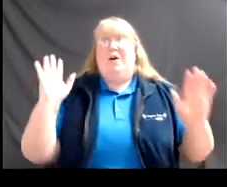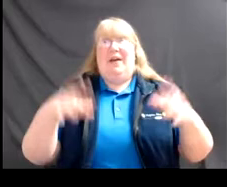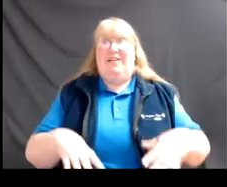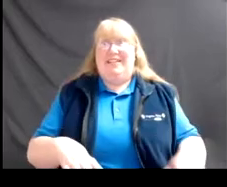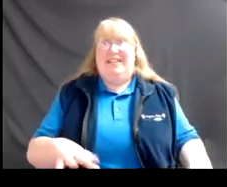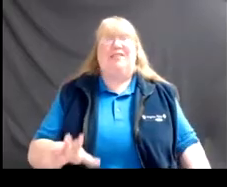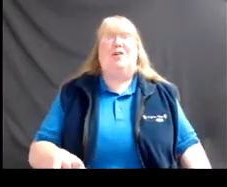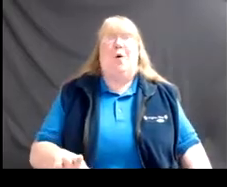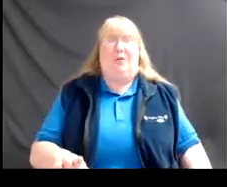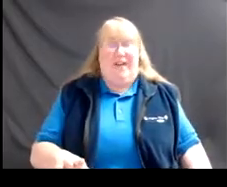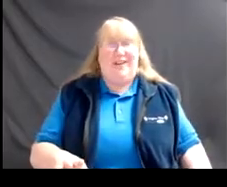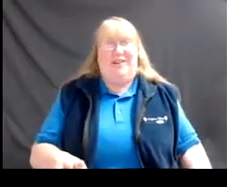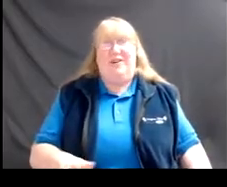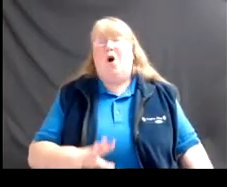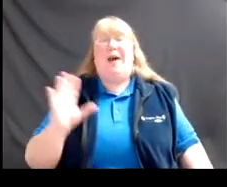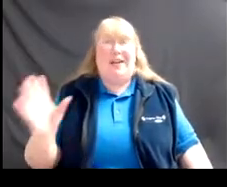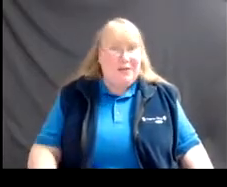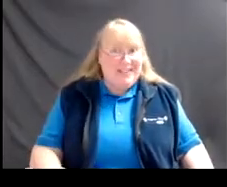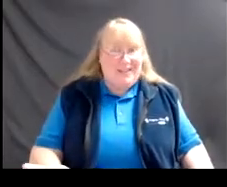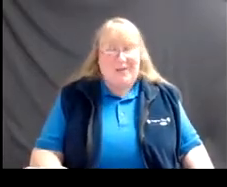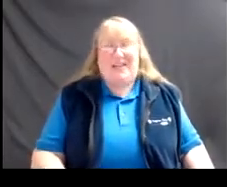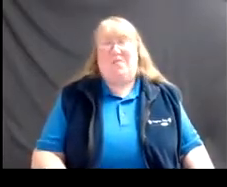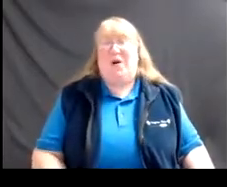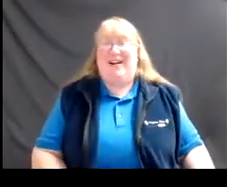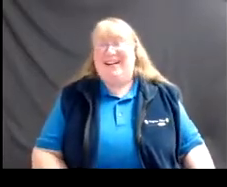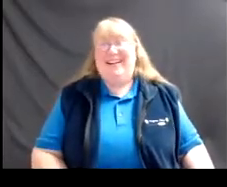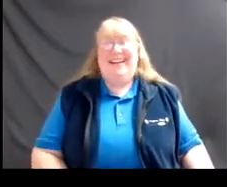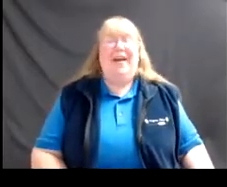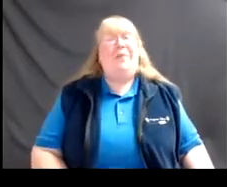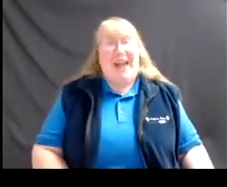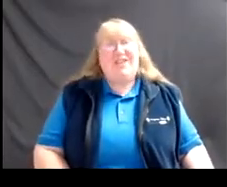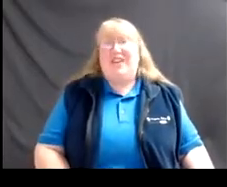my goodness! That's so old fashioned! Nobody uses those anymore! But actually,